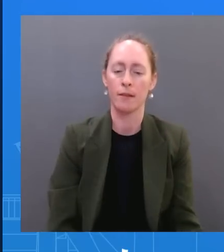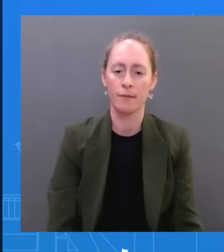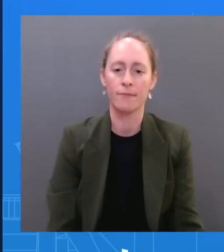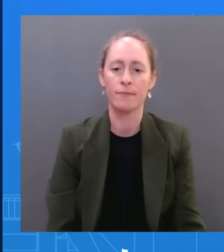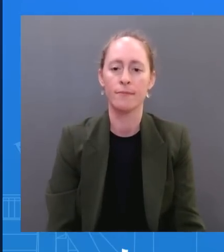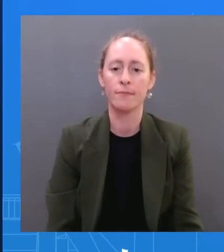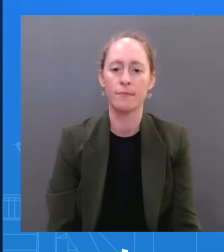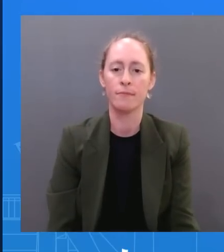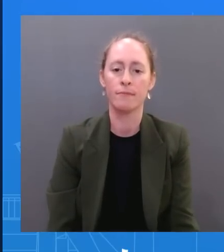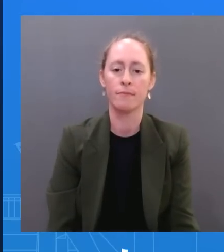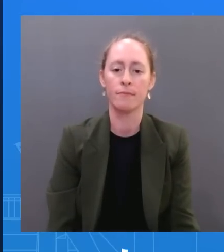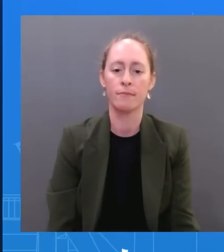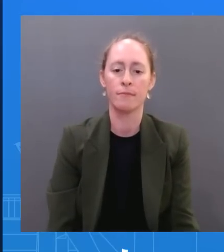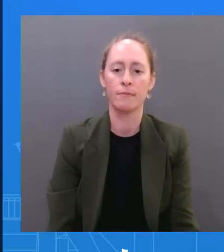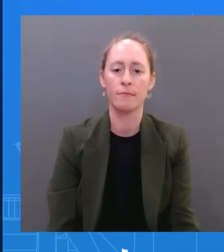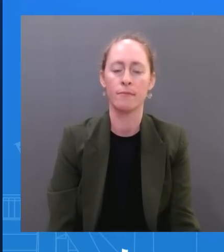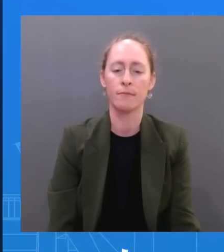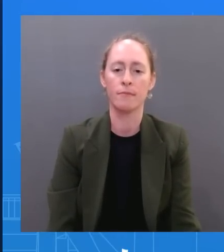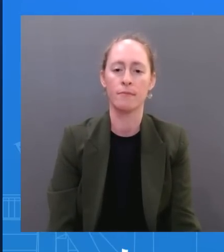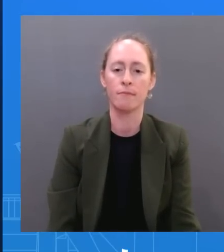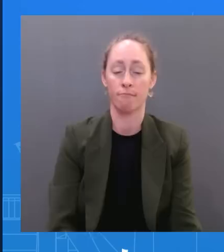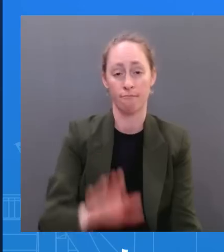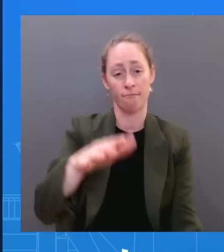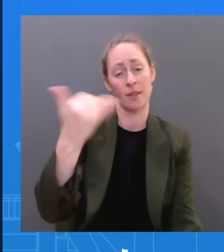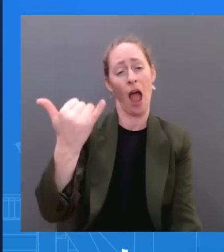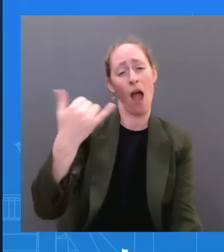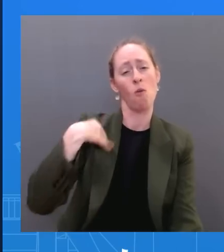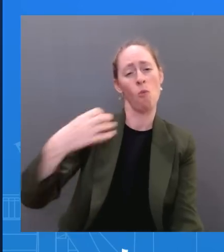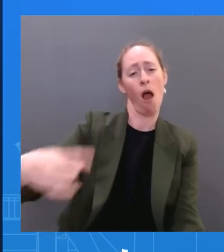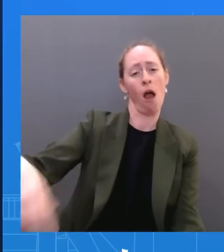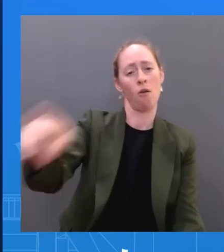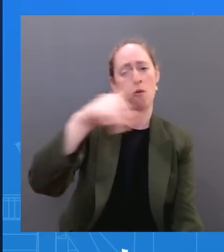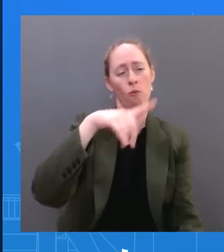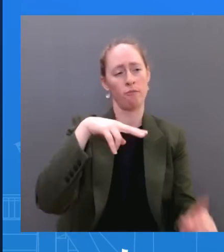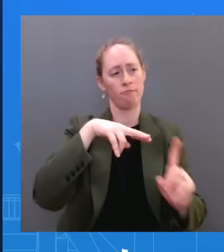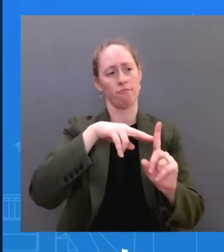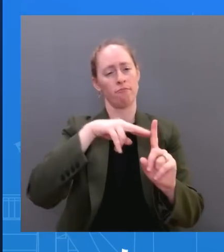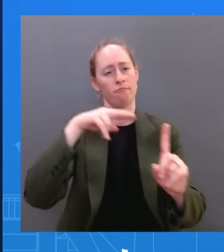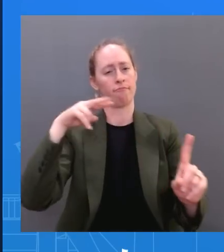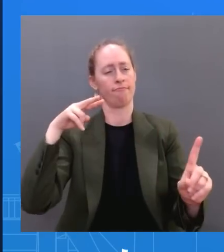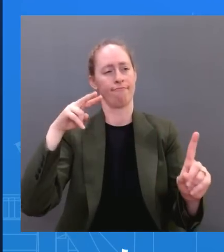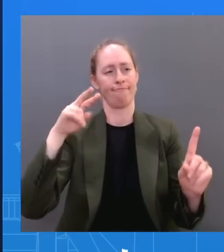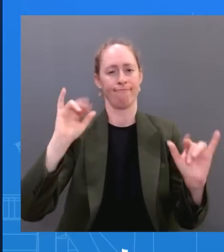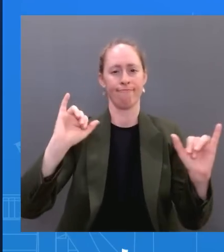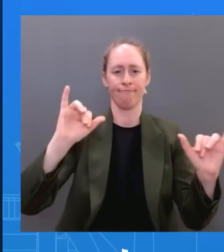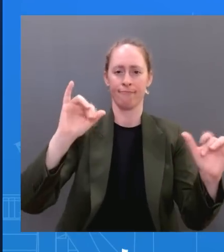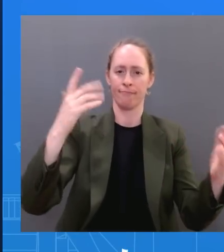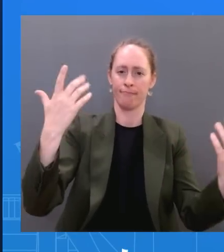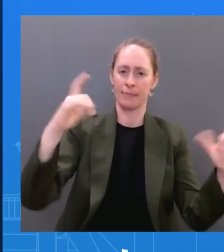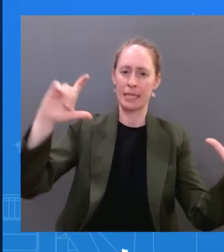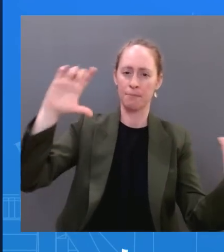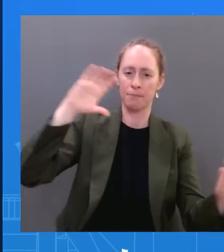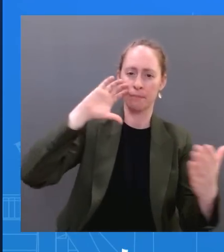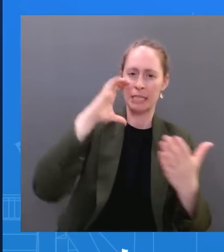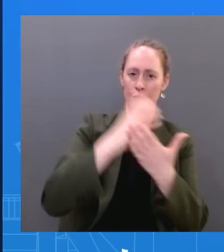What Vladimir Putin set out to do, he has failed to do and he will continue to fail in his ability to achieve his ultimate objectives